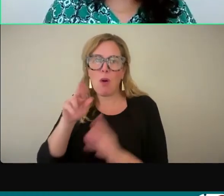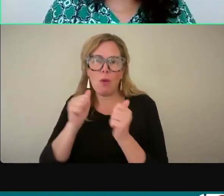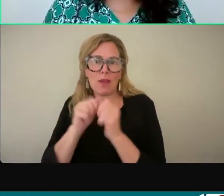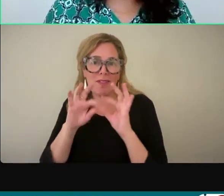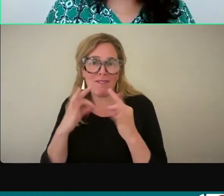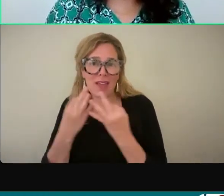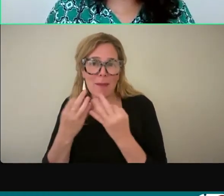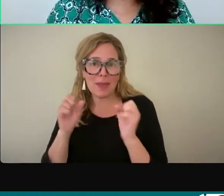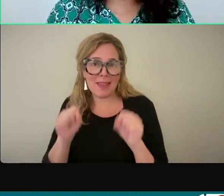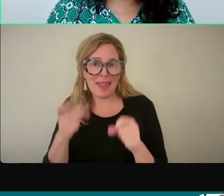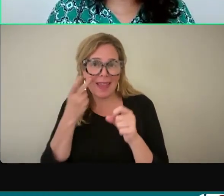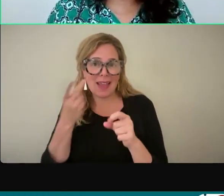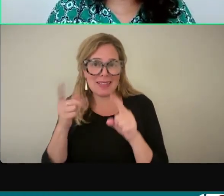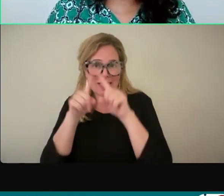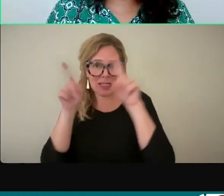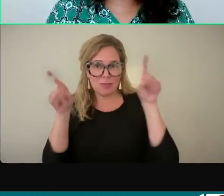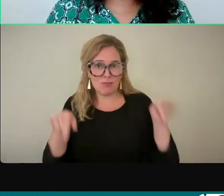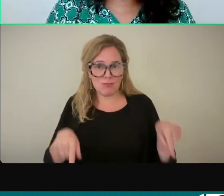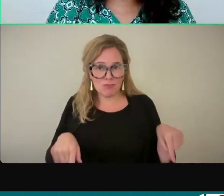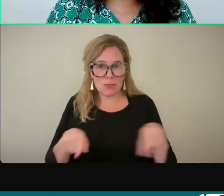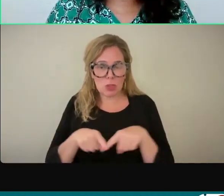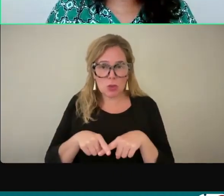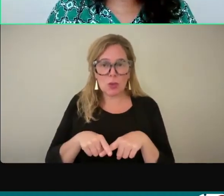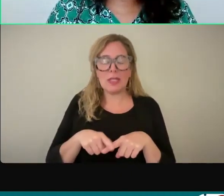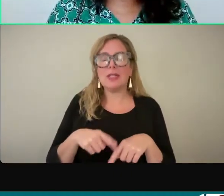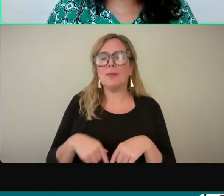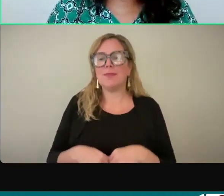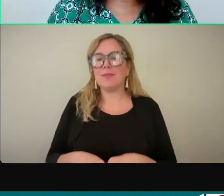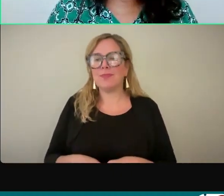If anybody would like access to all of the responses on the forum, you're more than welcome